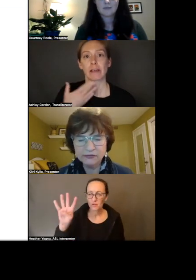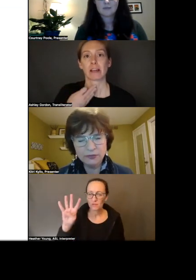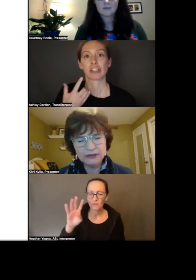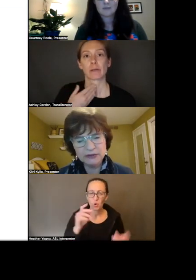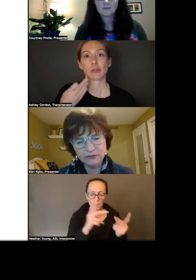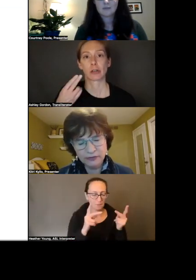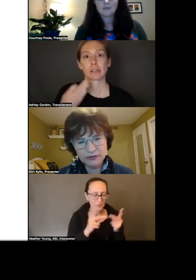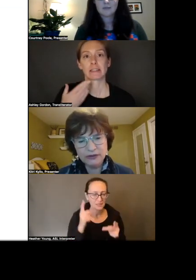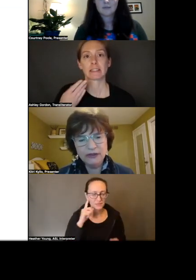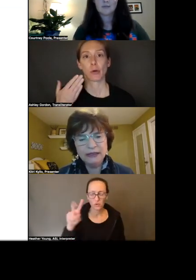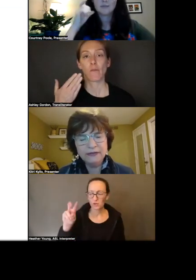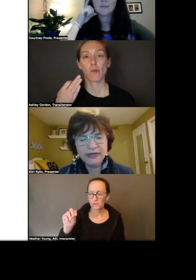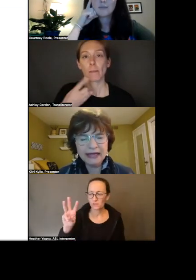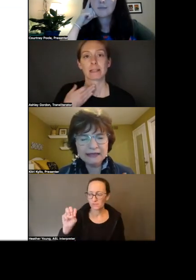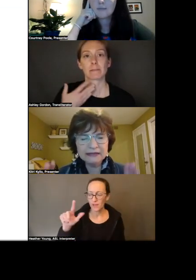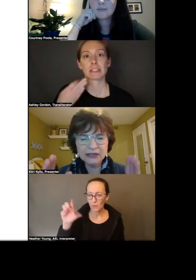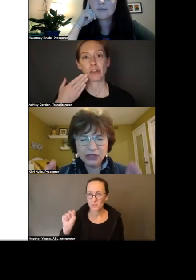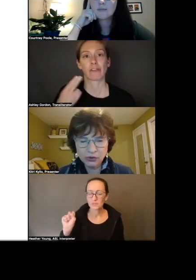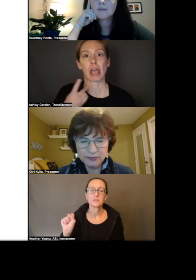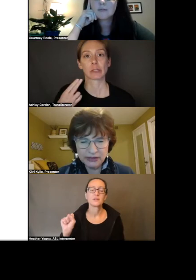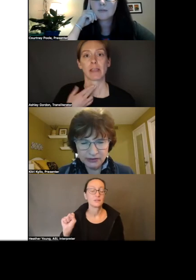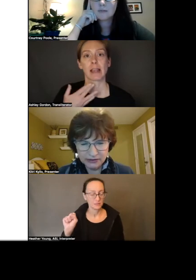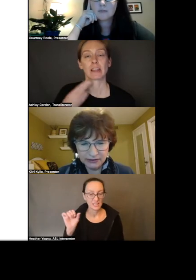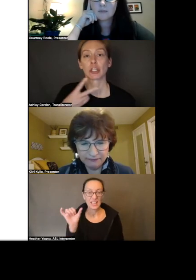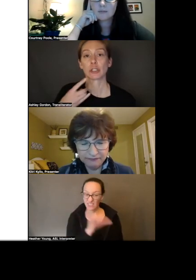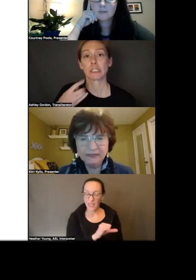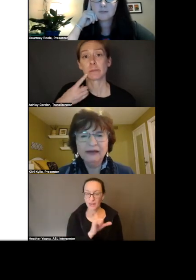four placements for vowels, that is the cued speech system.